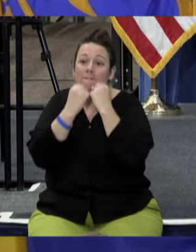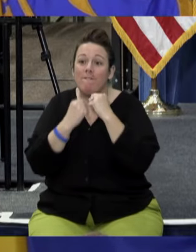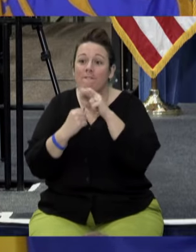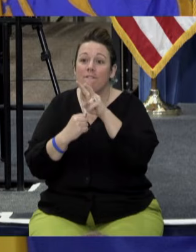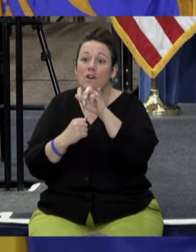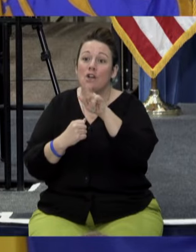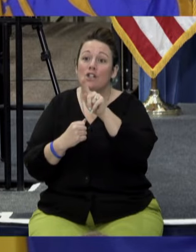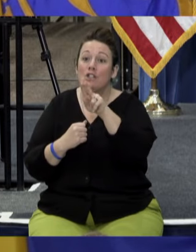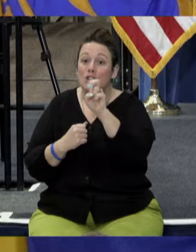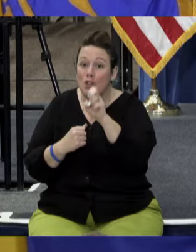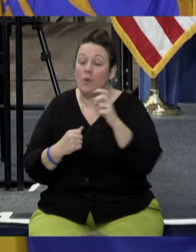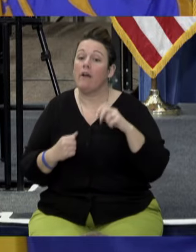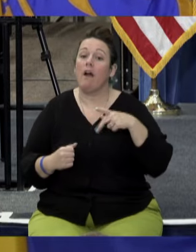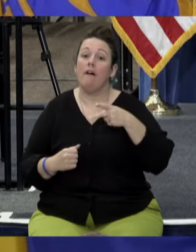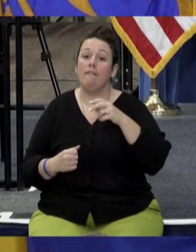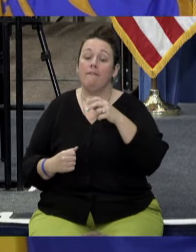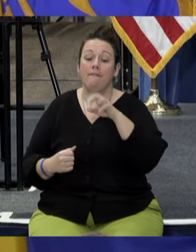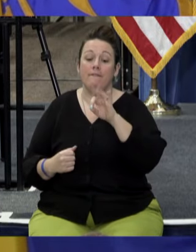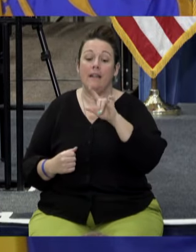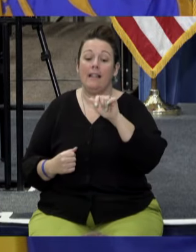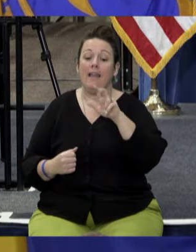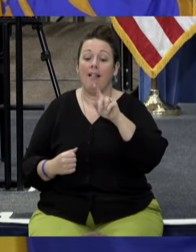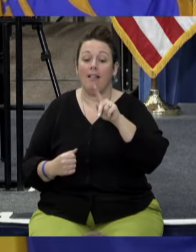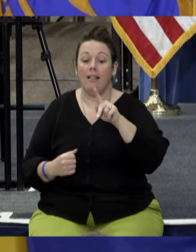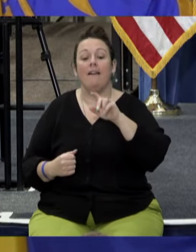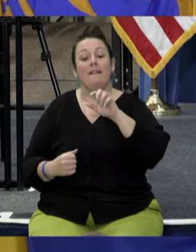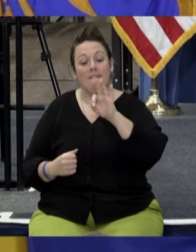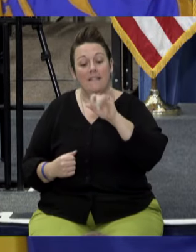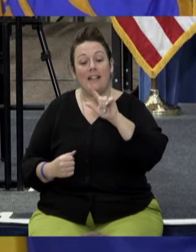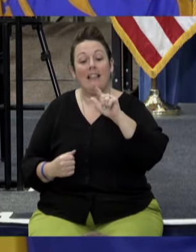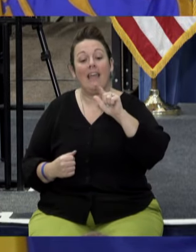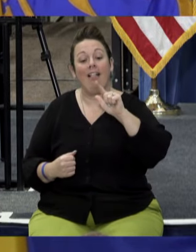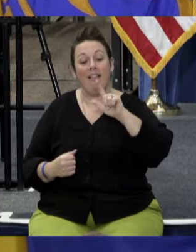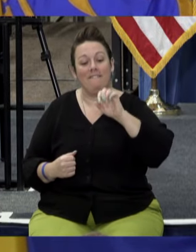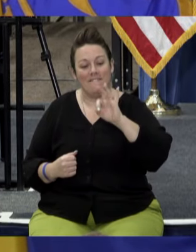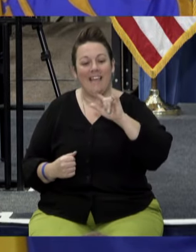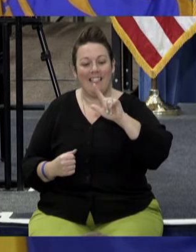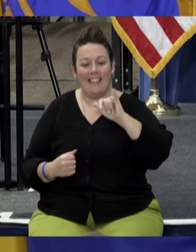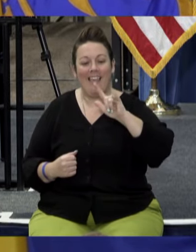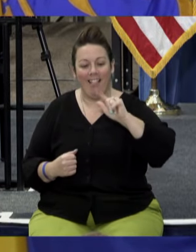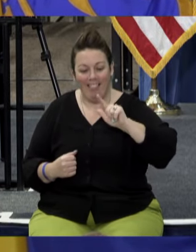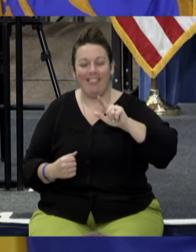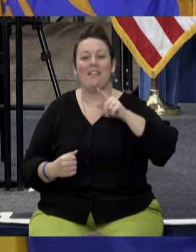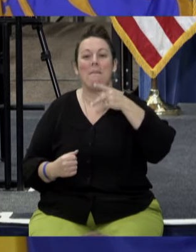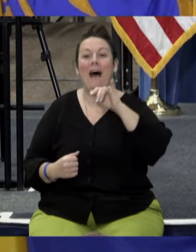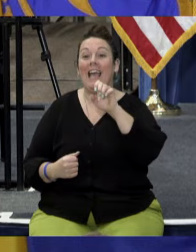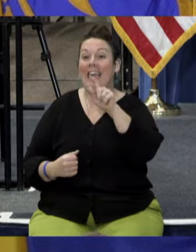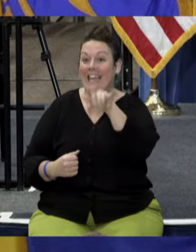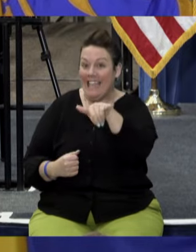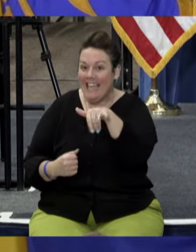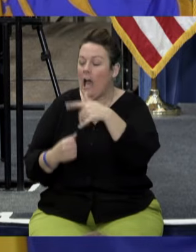we call filial piety, Xiao in Mandarin Chinese, caring and respecting for our elders, I left the